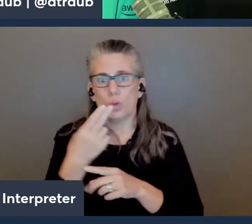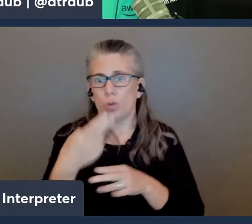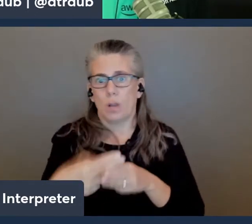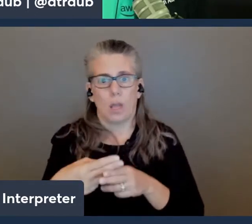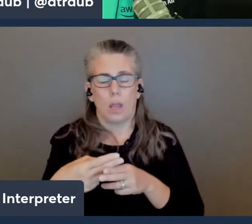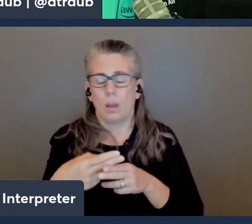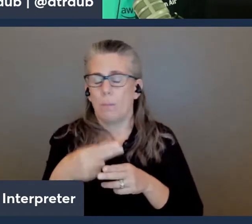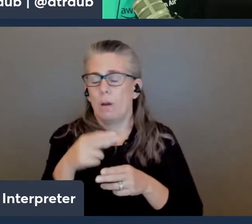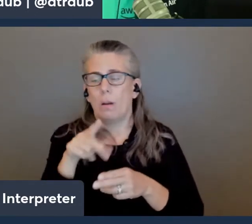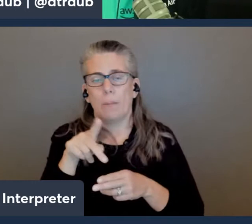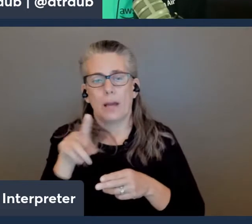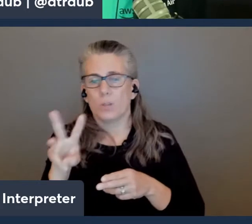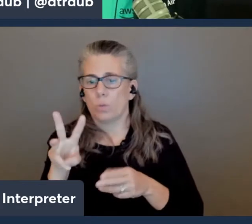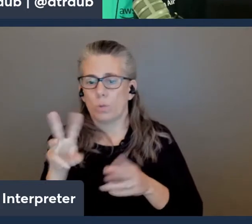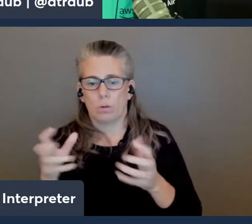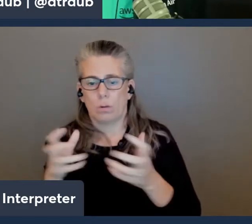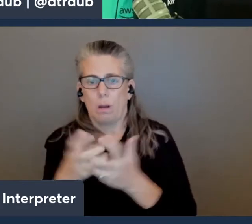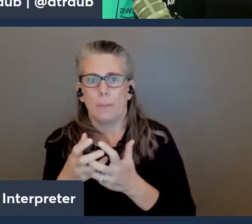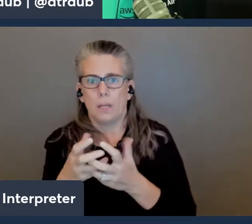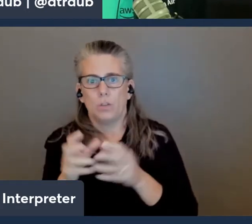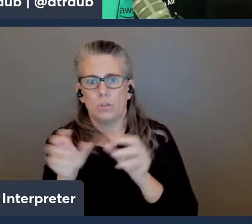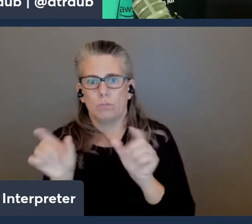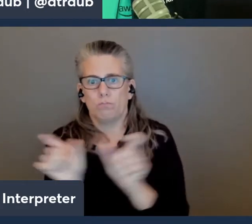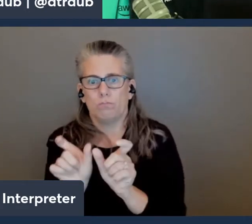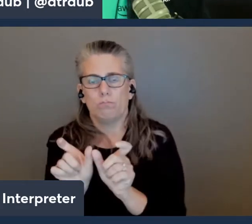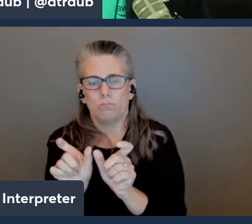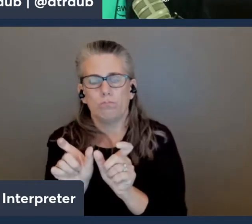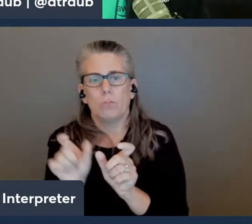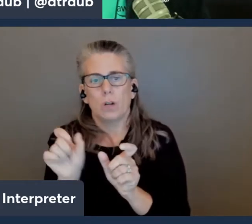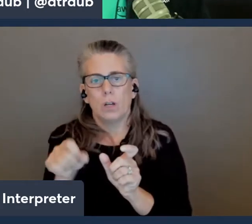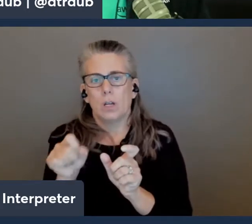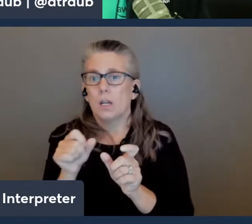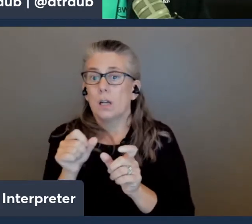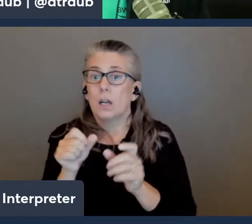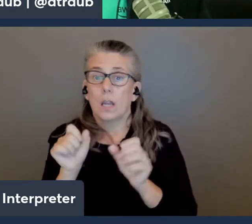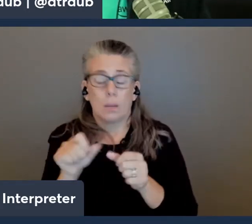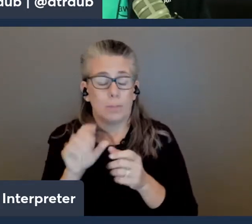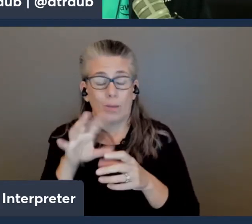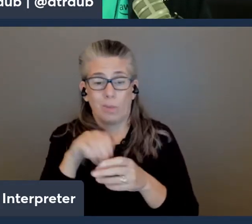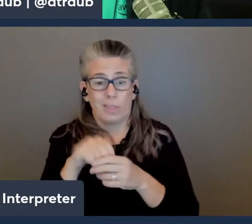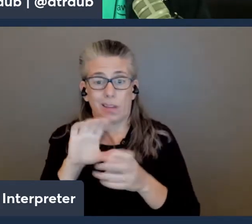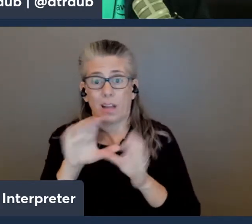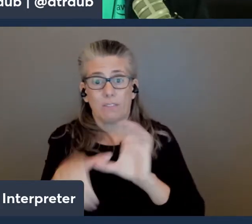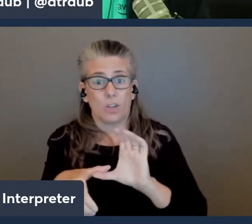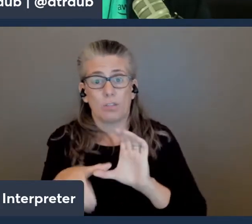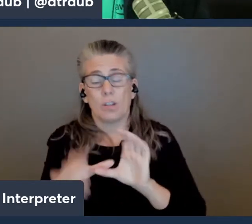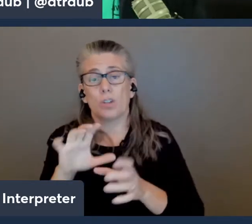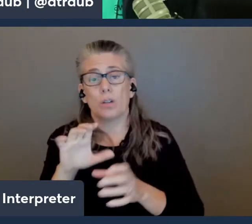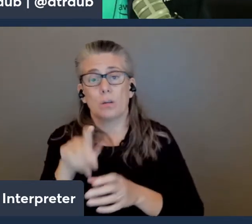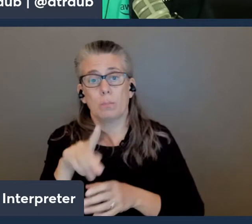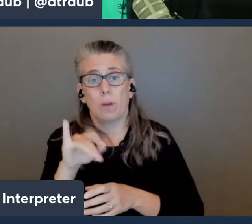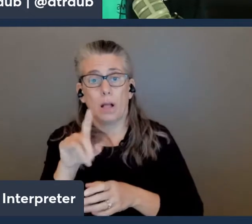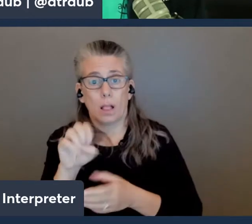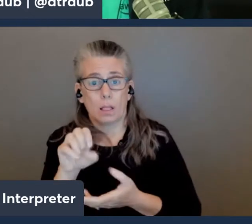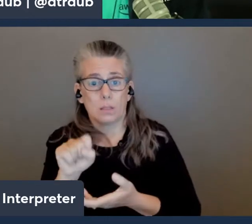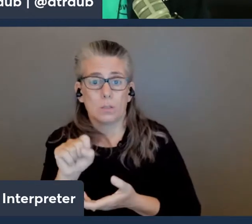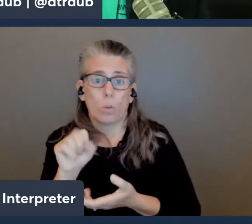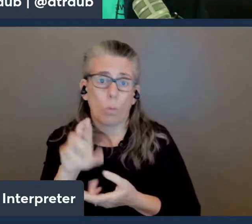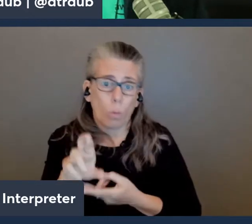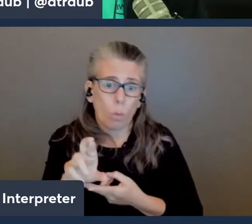to access the database, and these are either in configuration files, which is, well, debatable.